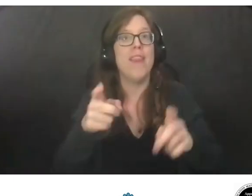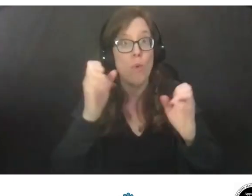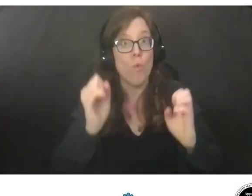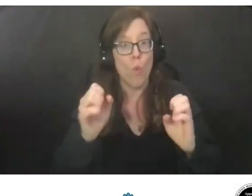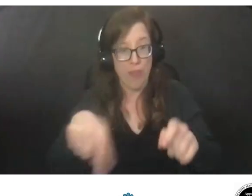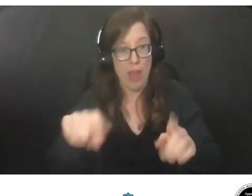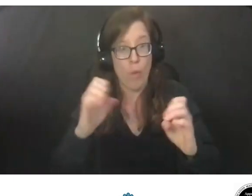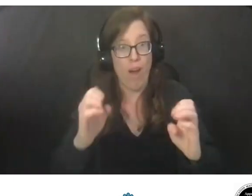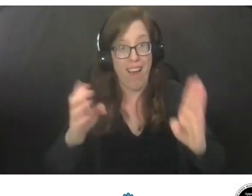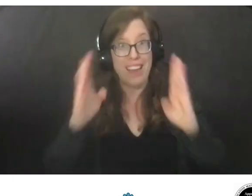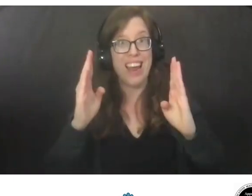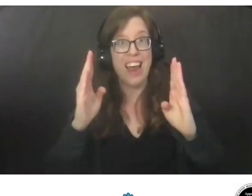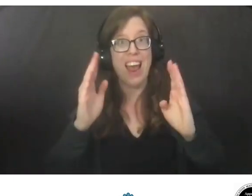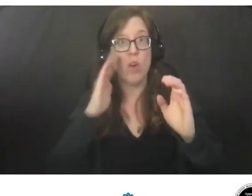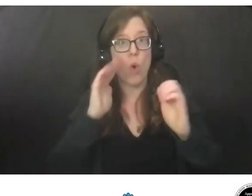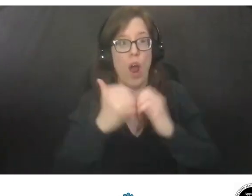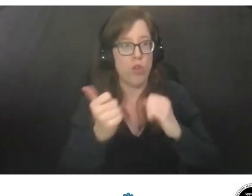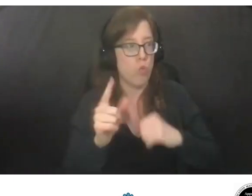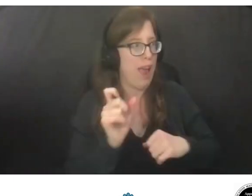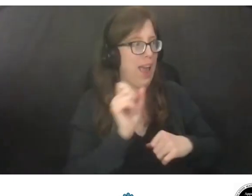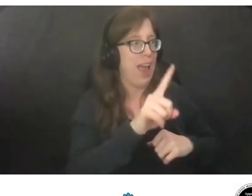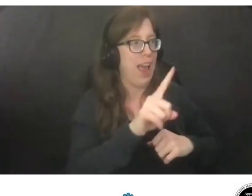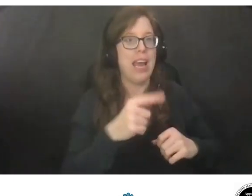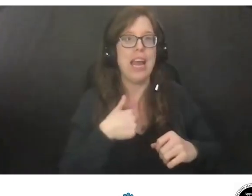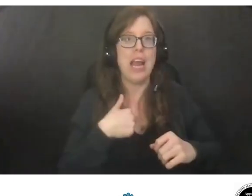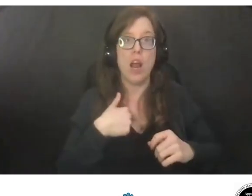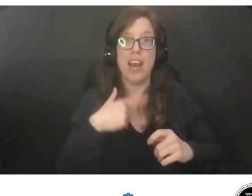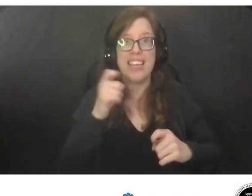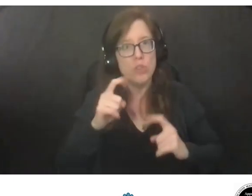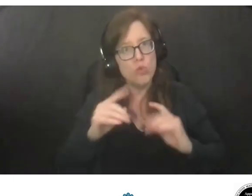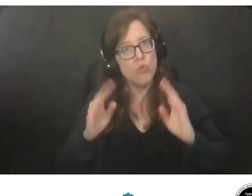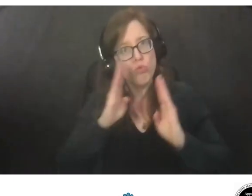and they don't know how to ask for that. And sometimes we have to directly teach those skills.